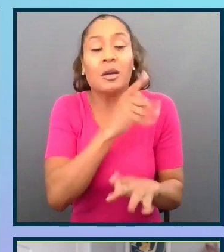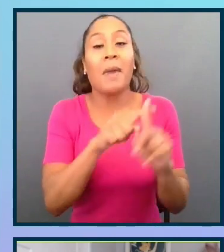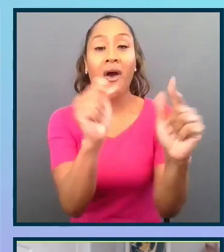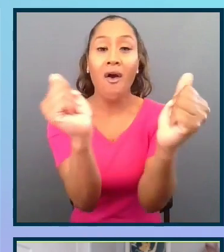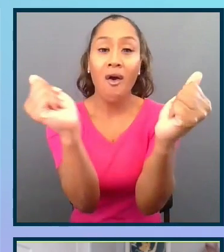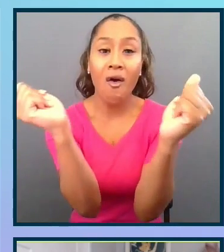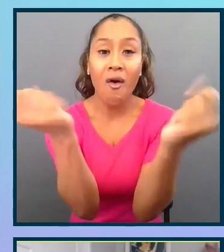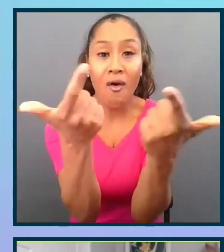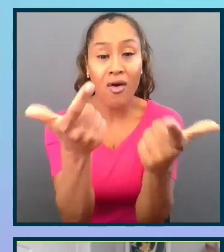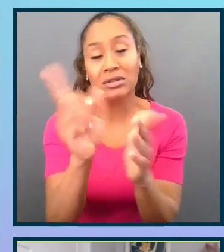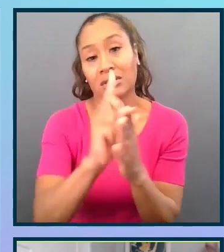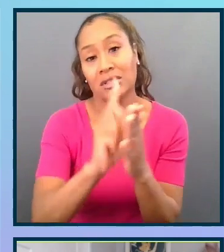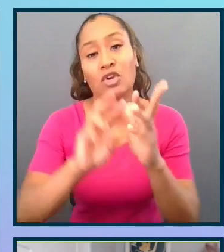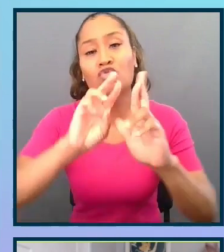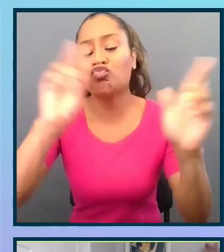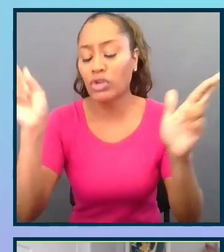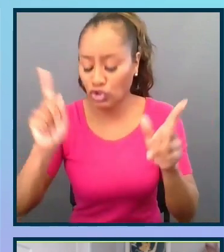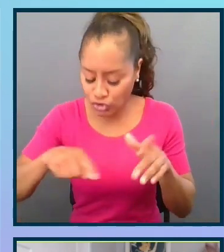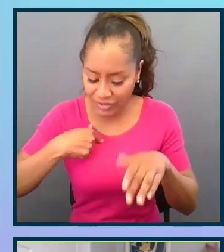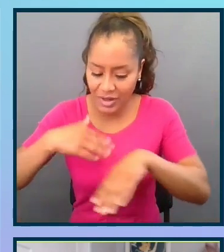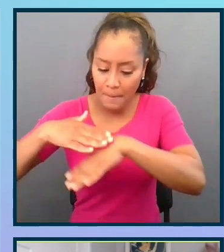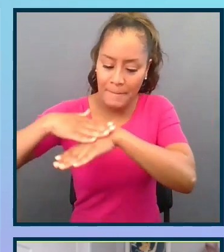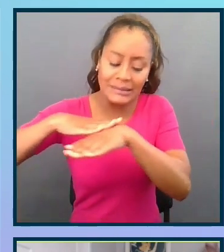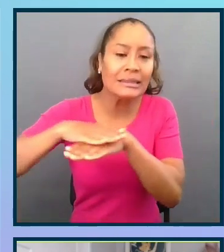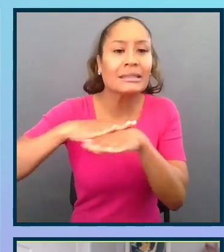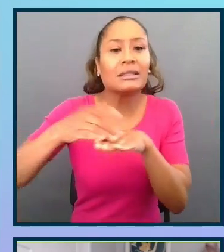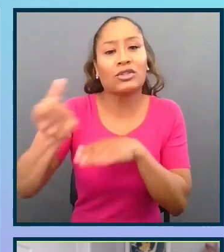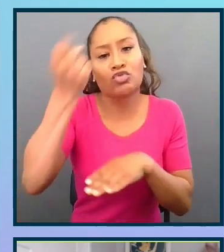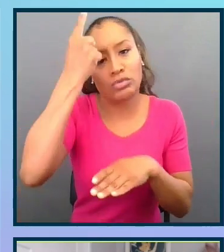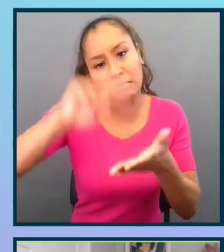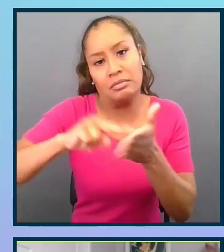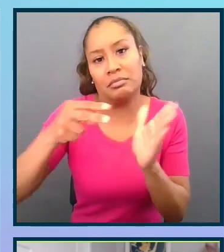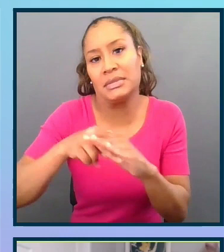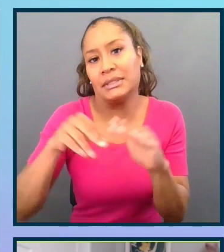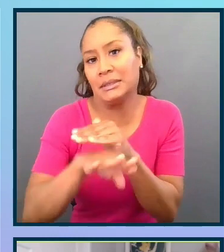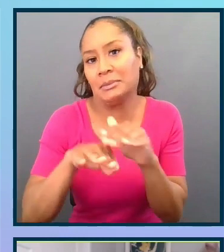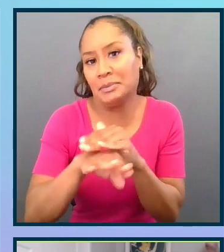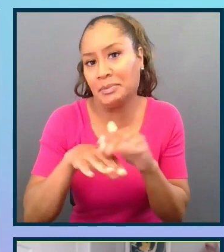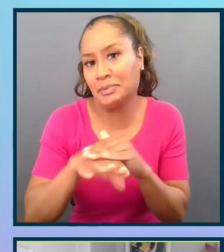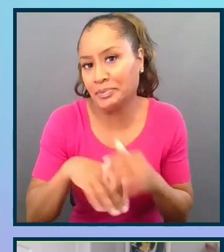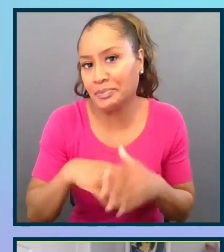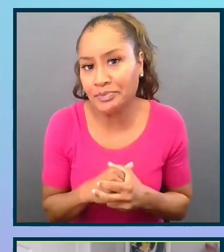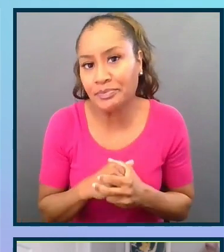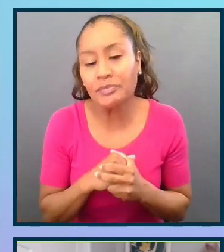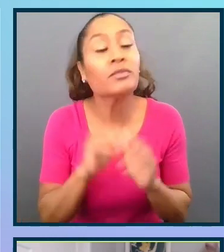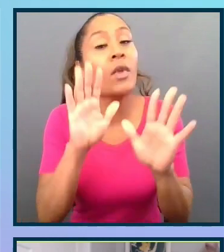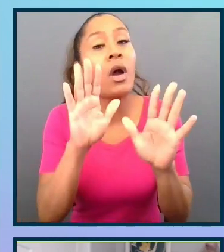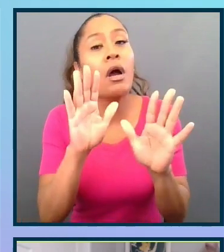a baseline understanding of accessibility. You can empower fellow designers